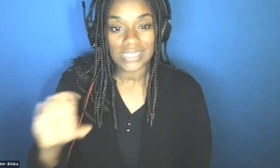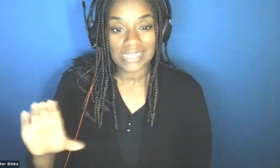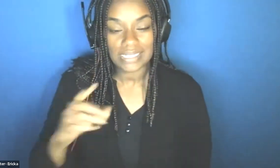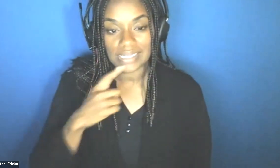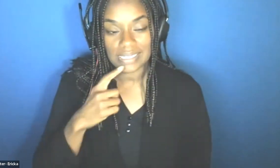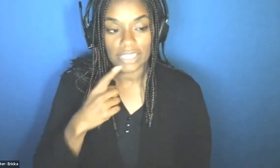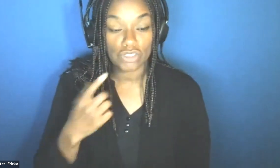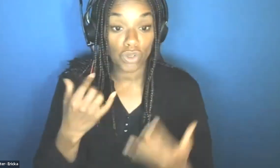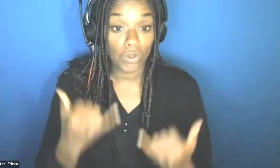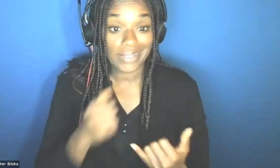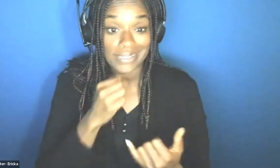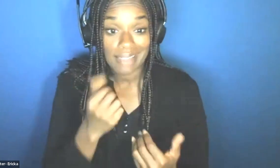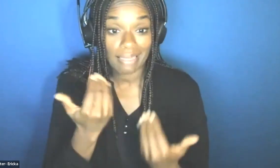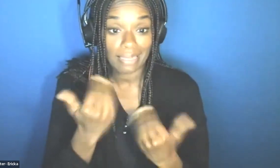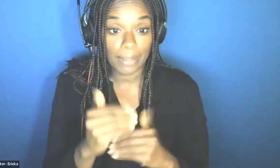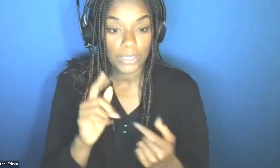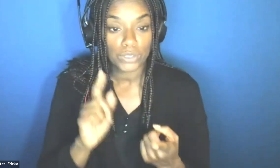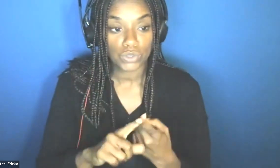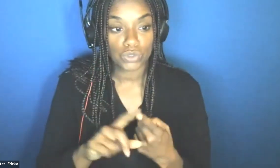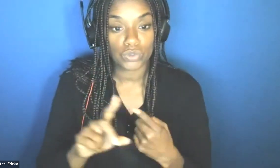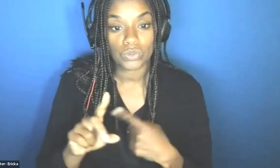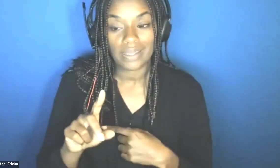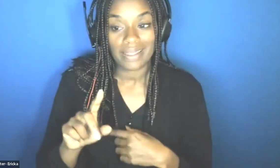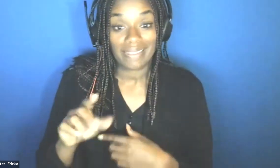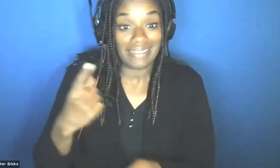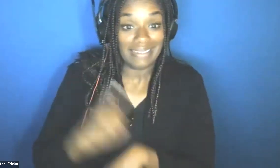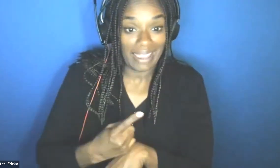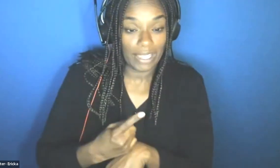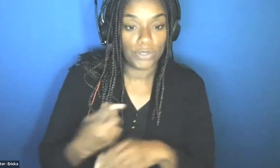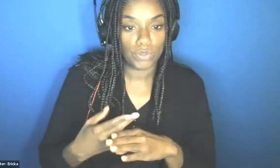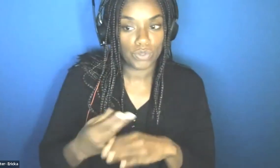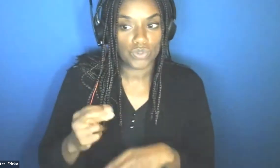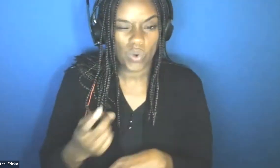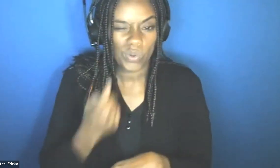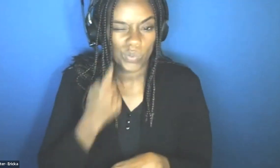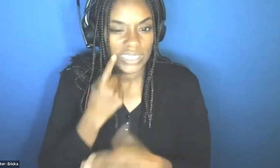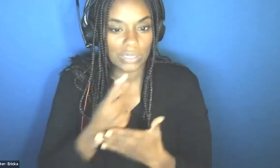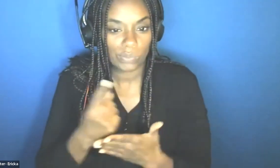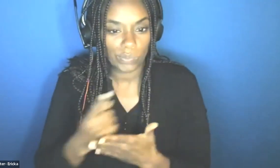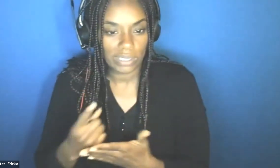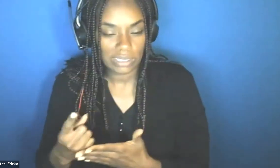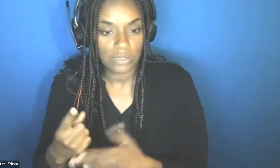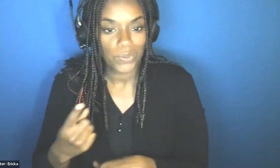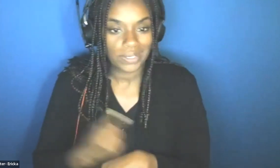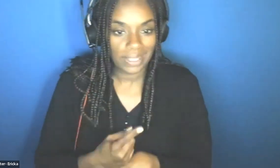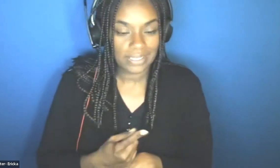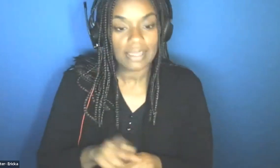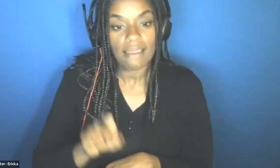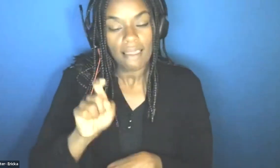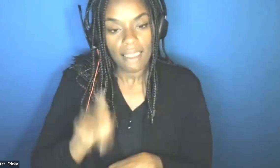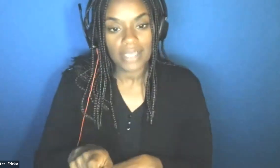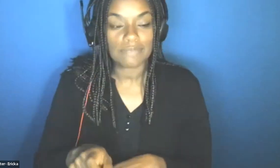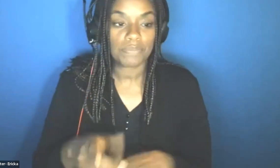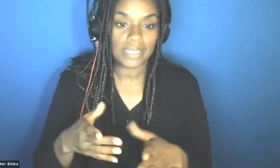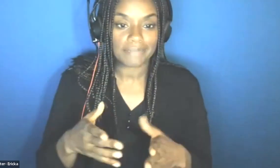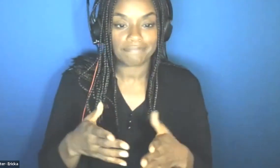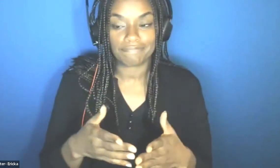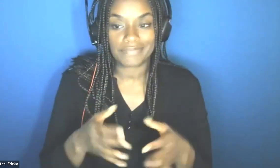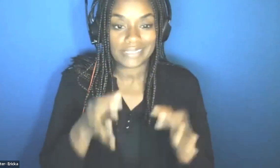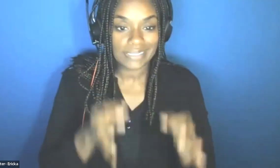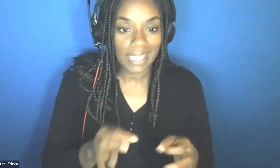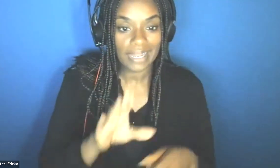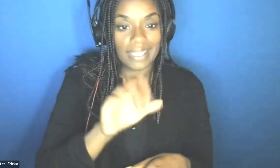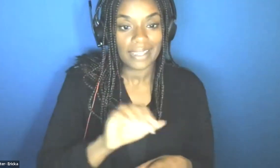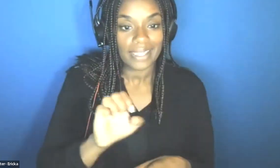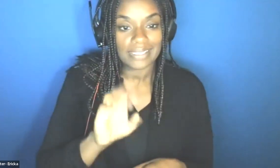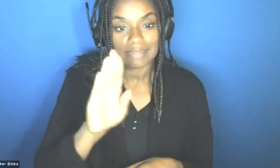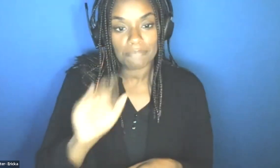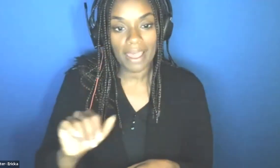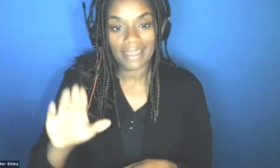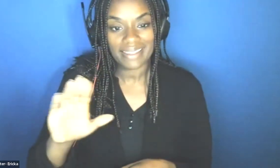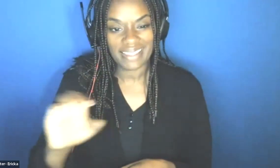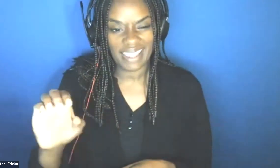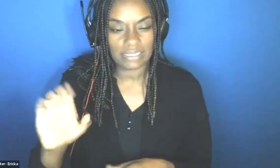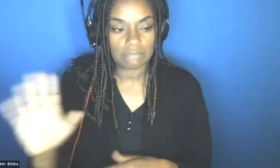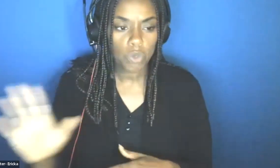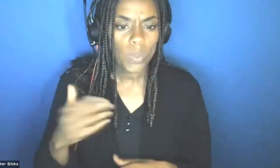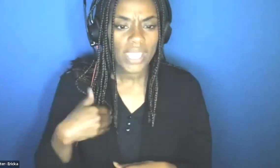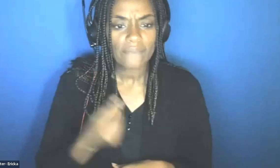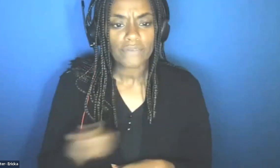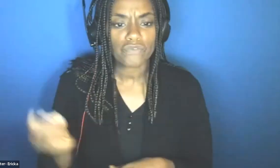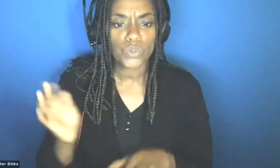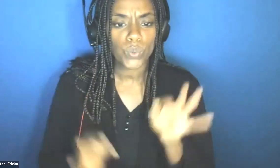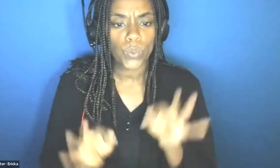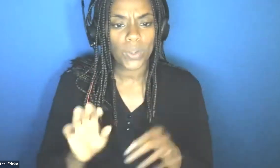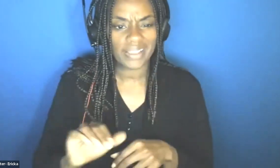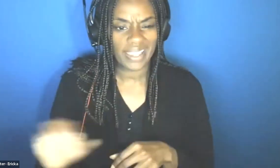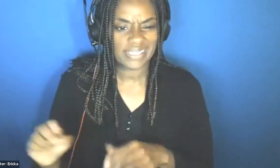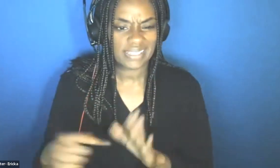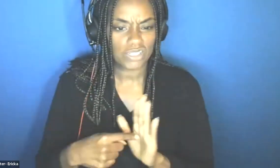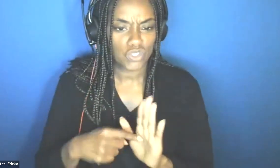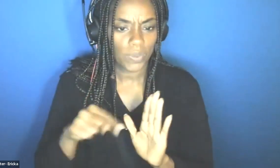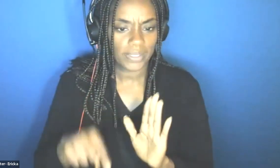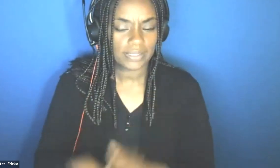By current, we mean that the illegal use of drugs was recent enough to form a reasonable belief that someone's drug use is a current problem and presents an ongoing problem.